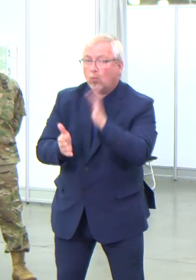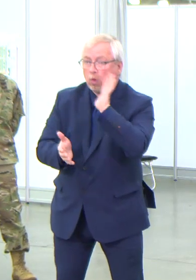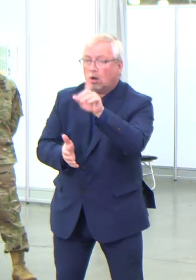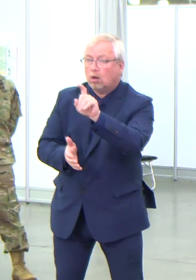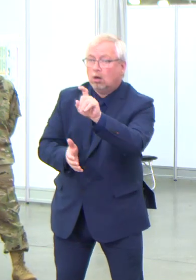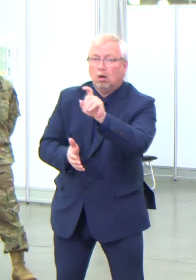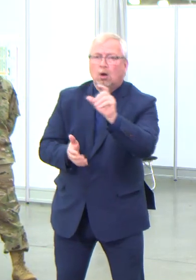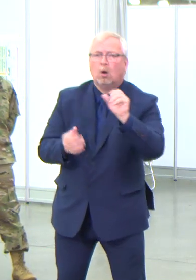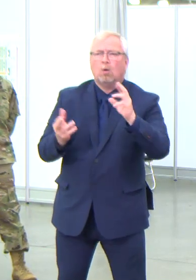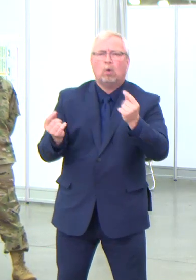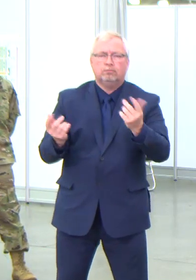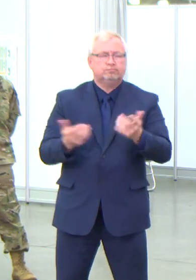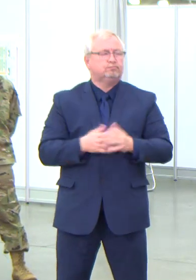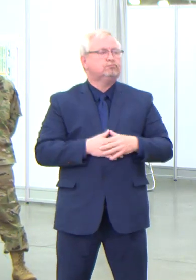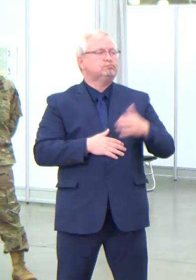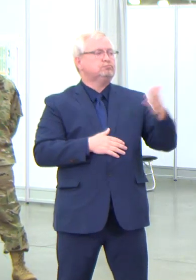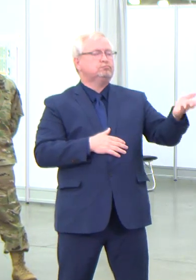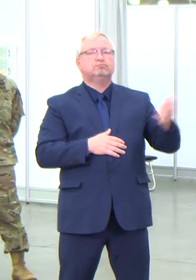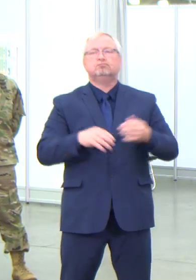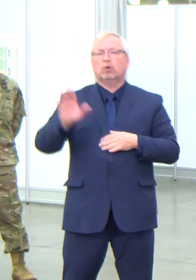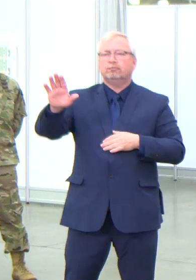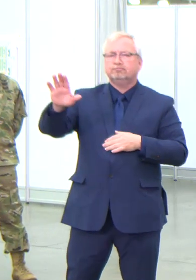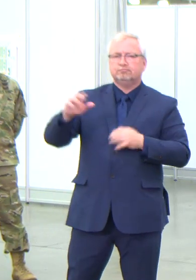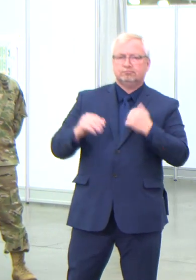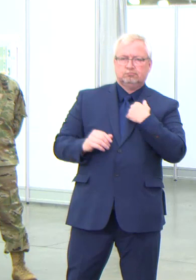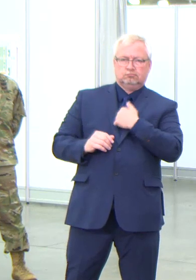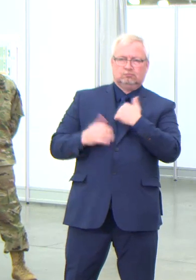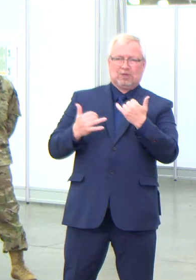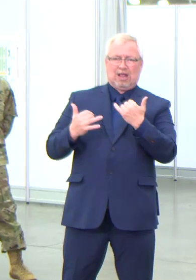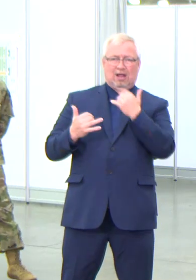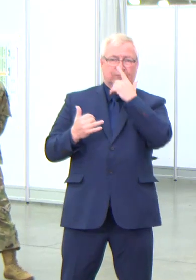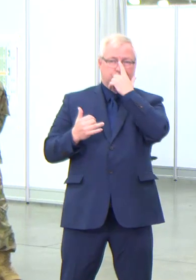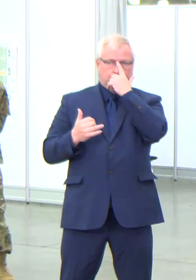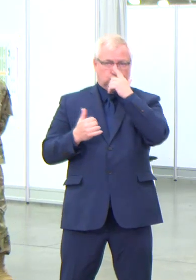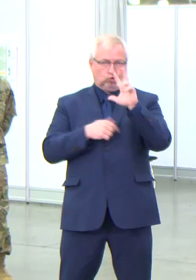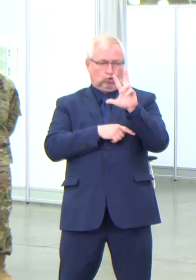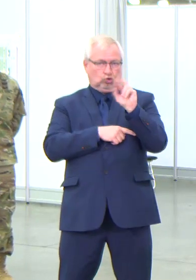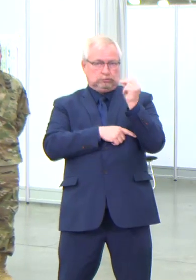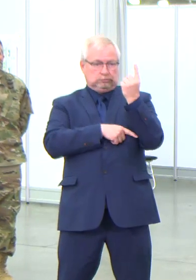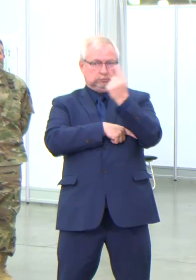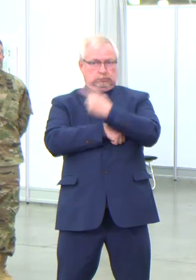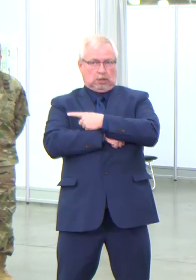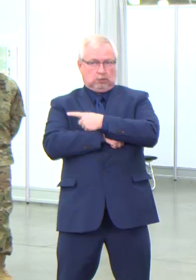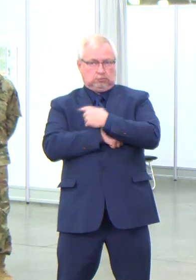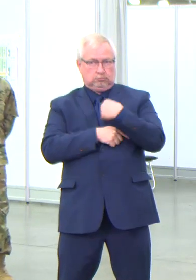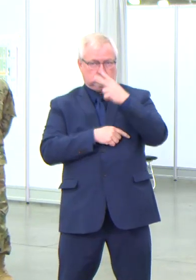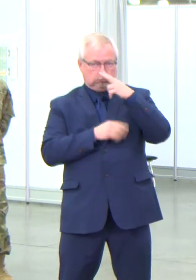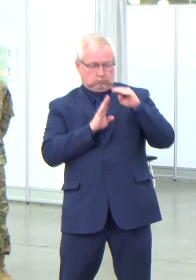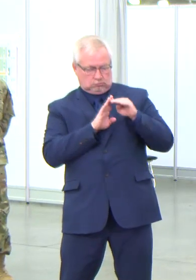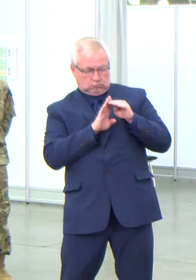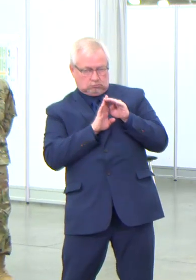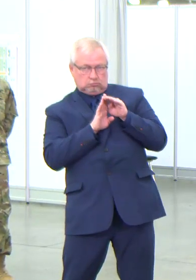Look, I think if you notice the way we did it over 32 or 33 days, we ratcheted it up. We took